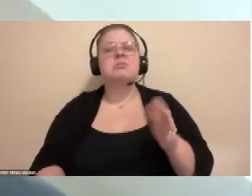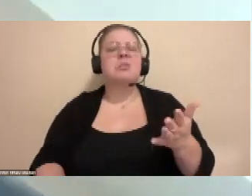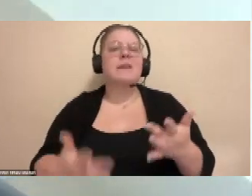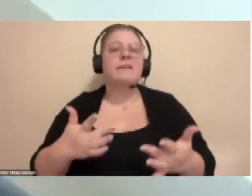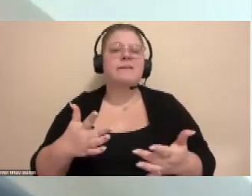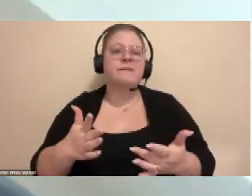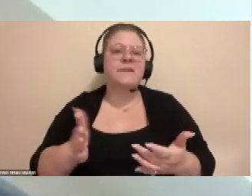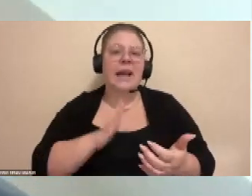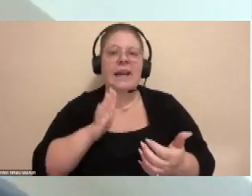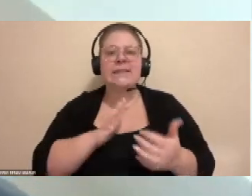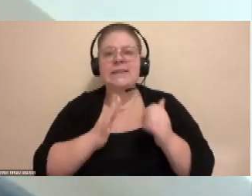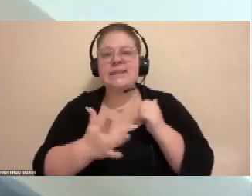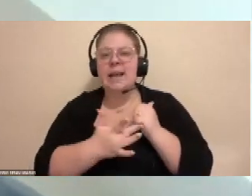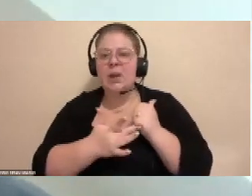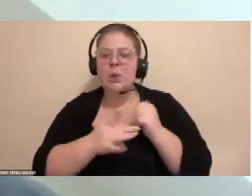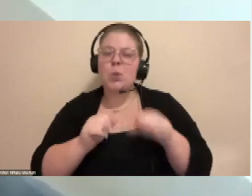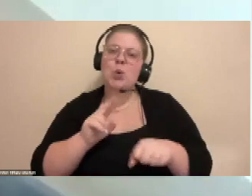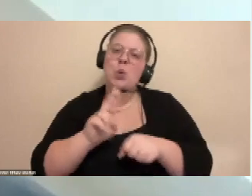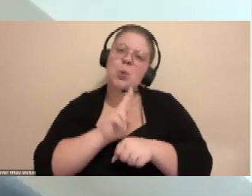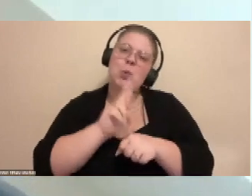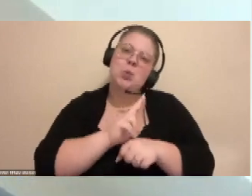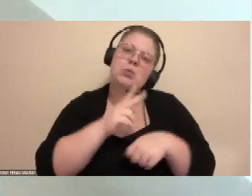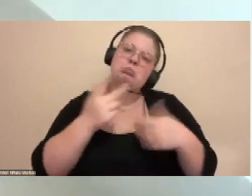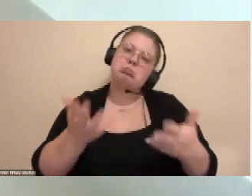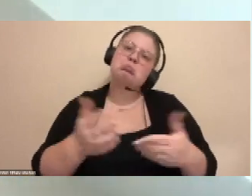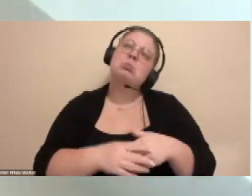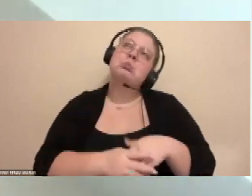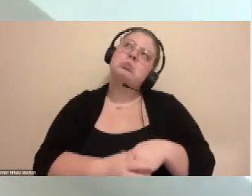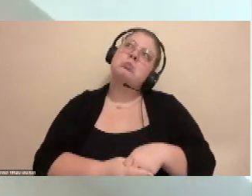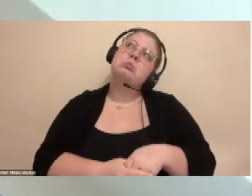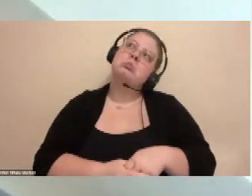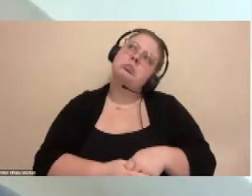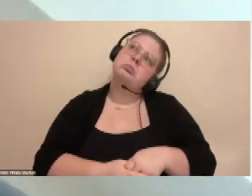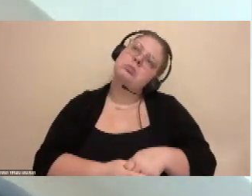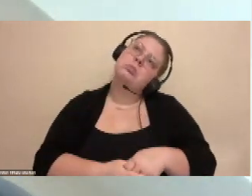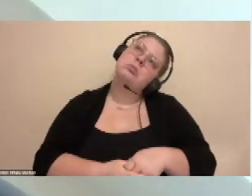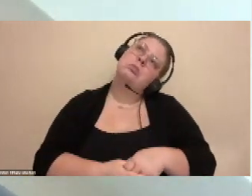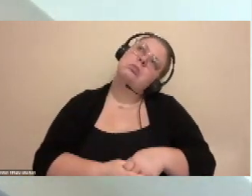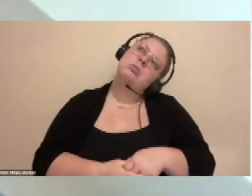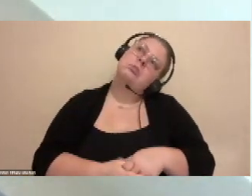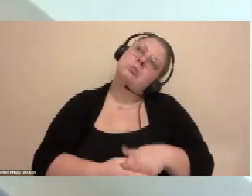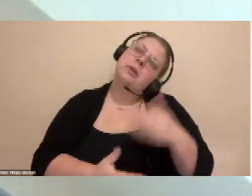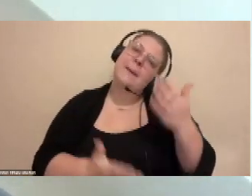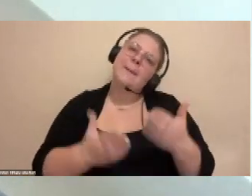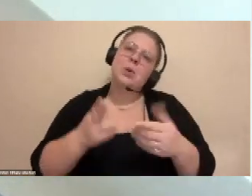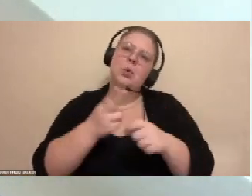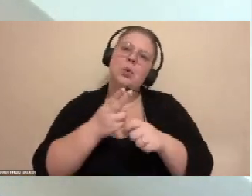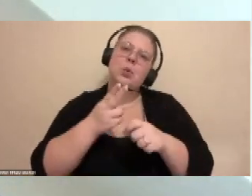I could see potentially being useful there is maybe you could use like natural language processing